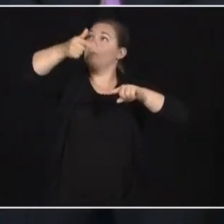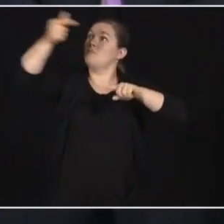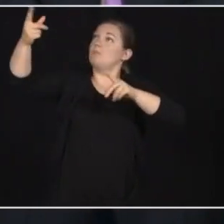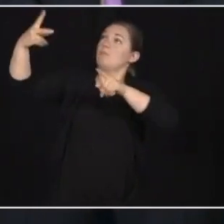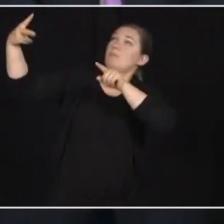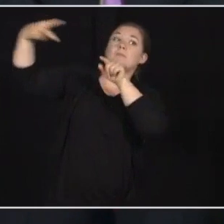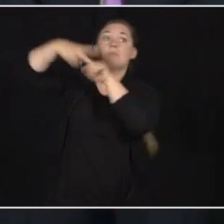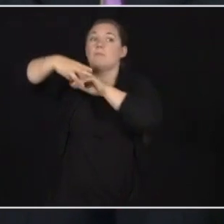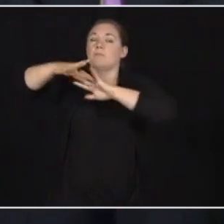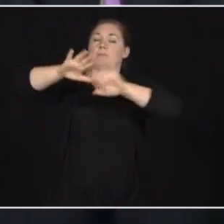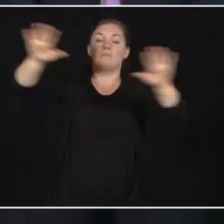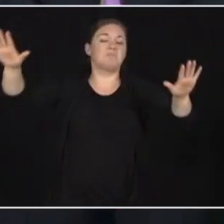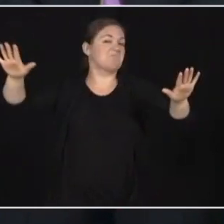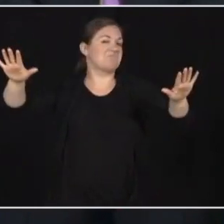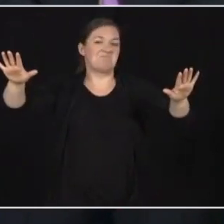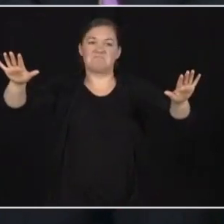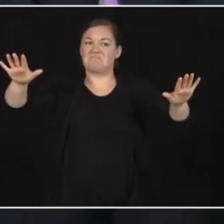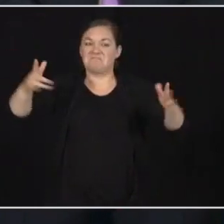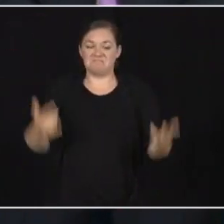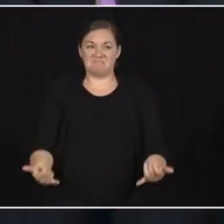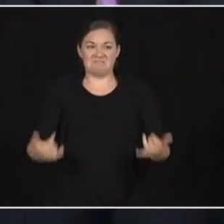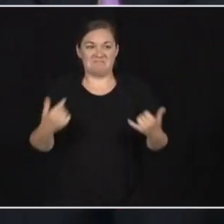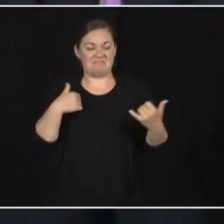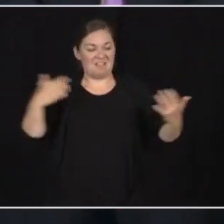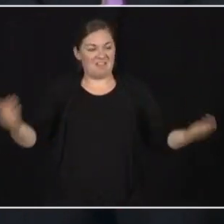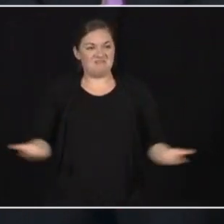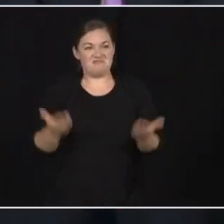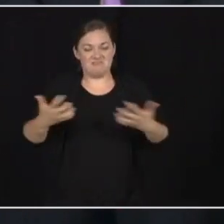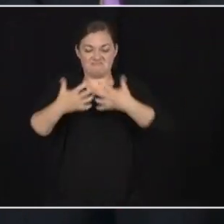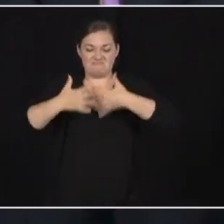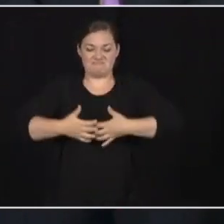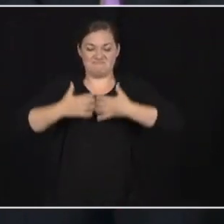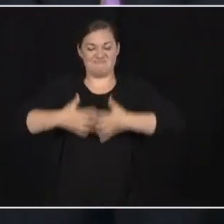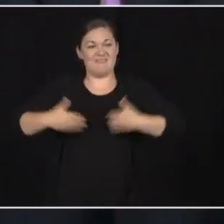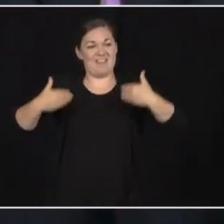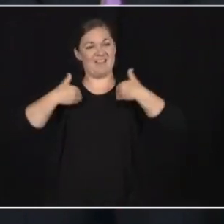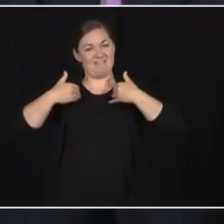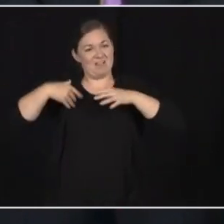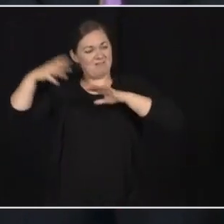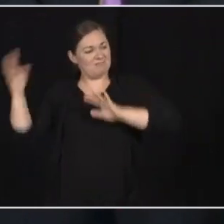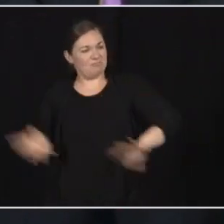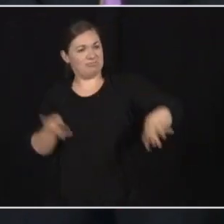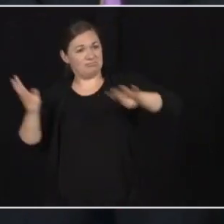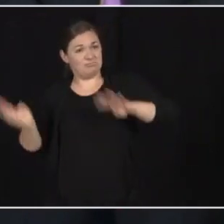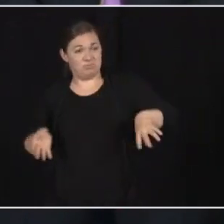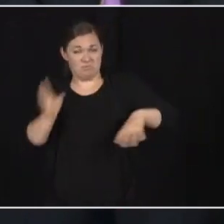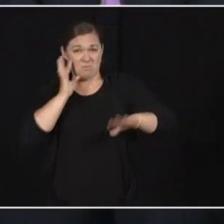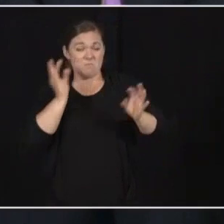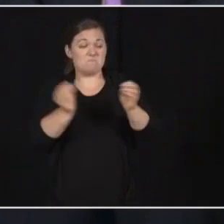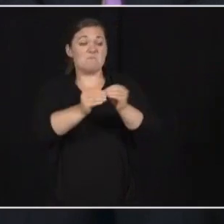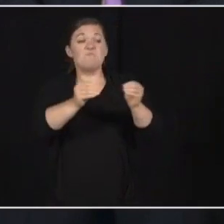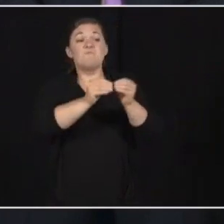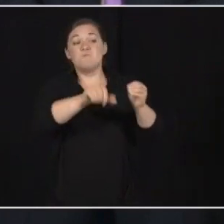face this problem again because were not going to rely on foreign governments to cut us off. We have manufacturing that will be up and